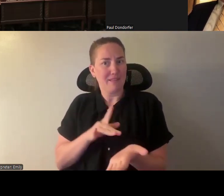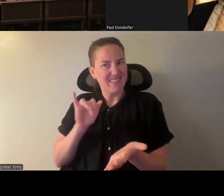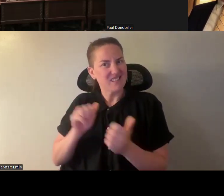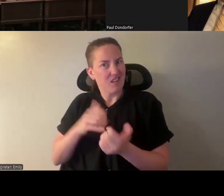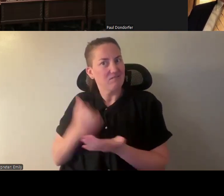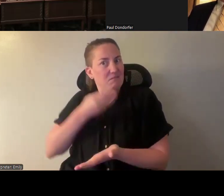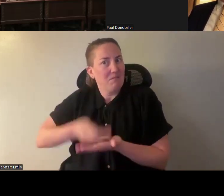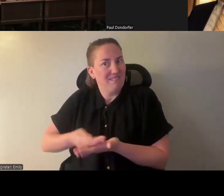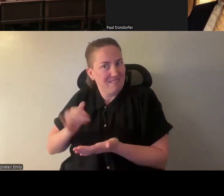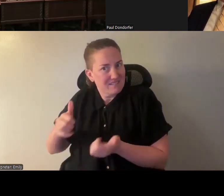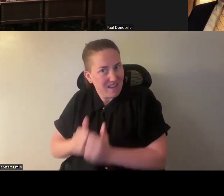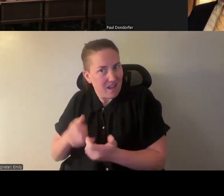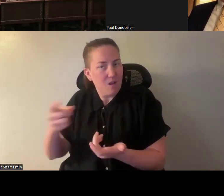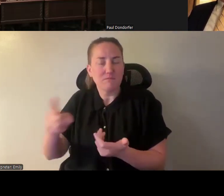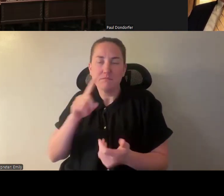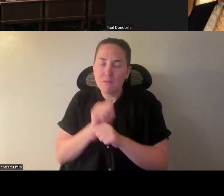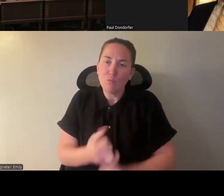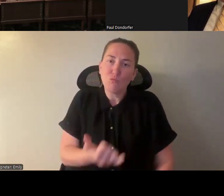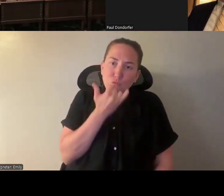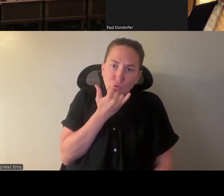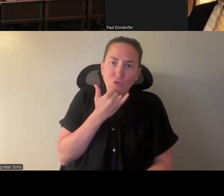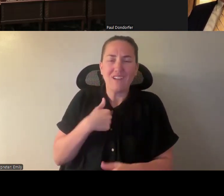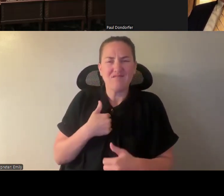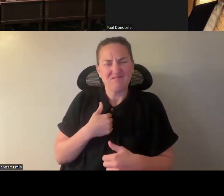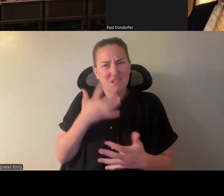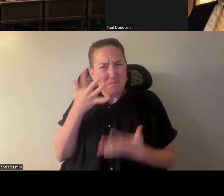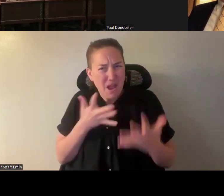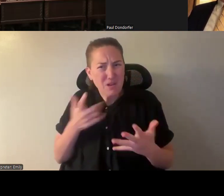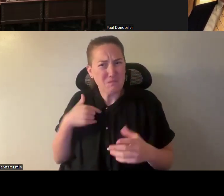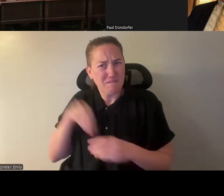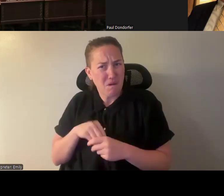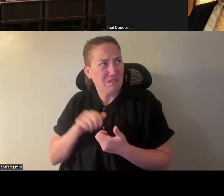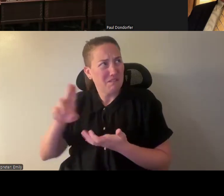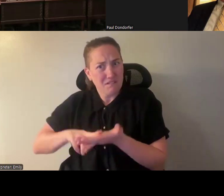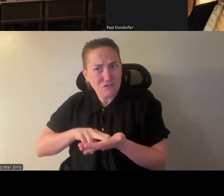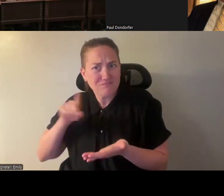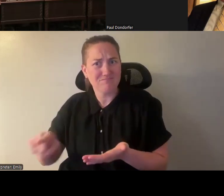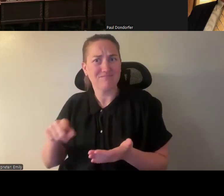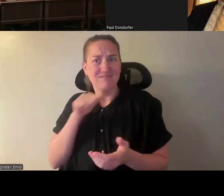now and it is wrong and I am ashamed that we are part of this and this is just not good governance